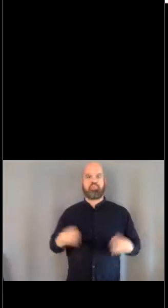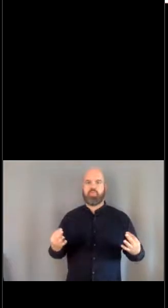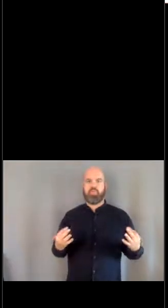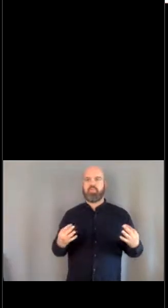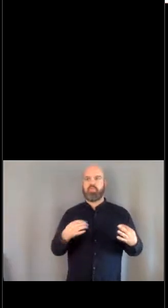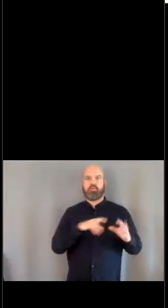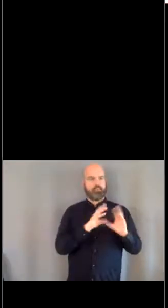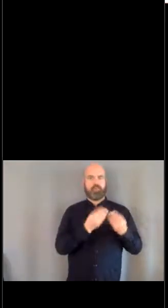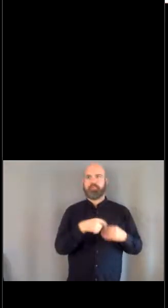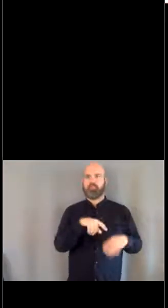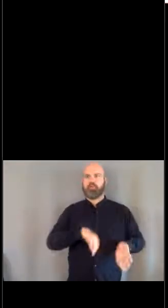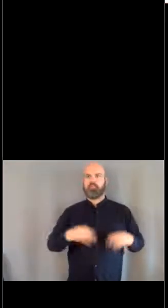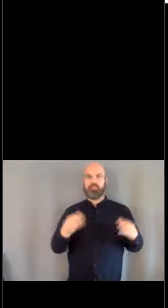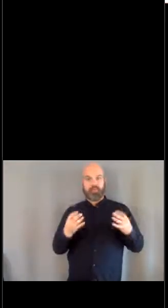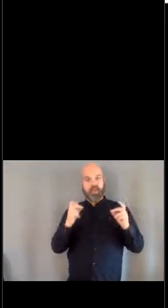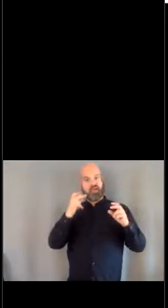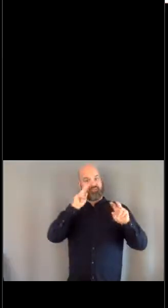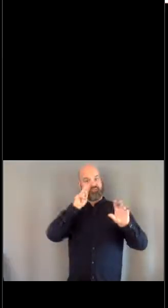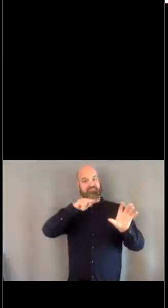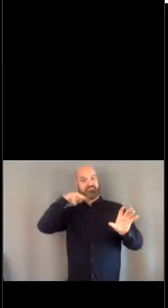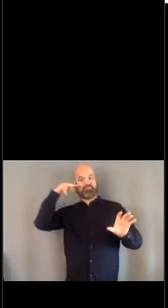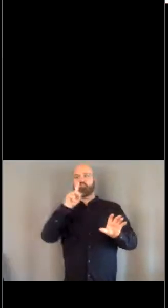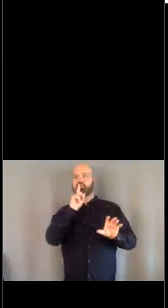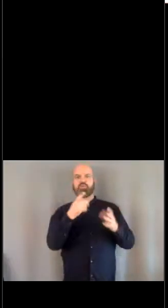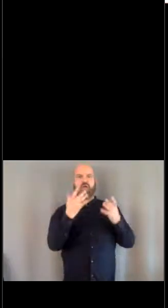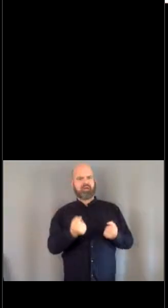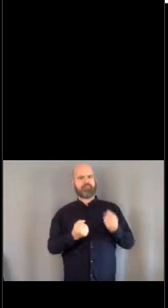they wouldn't be getting the benefits they should be getting.